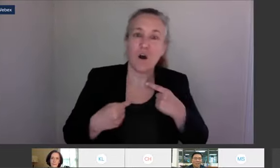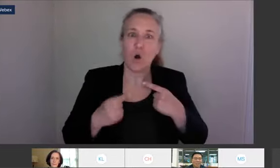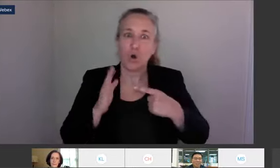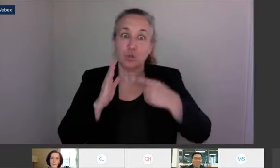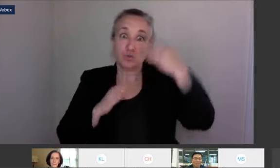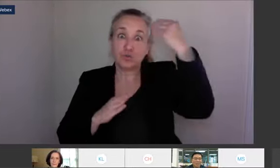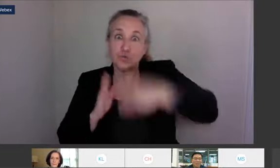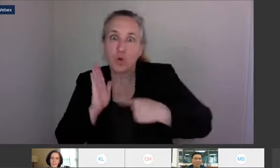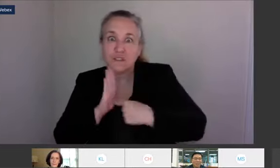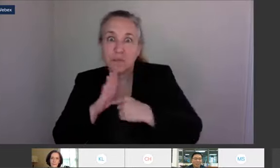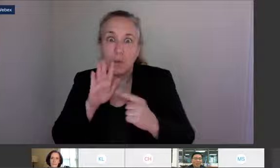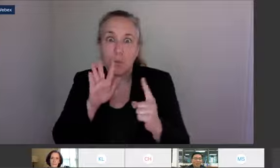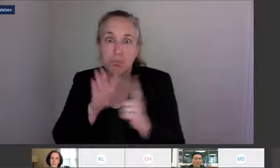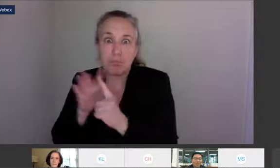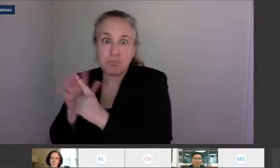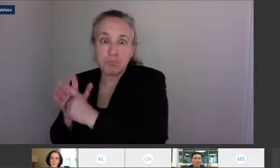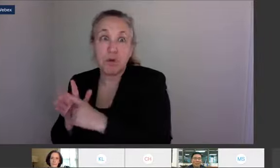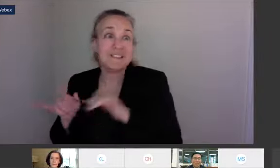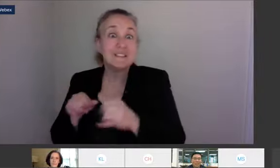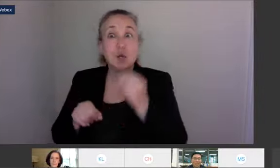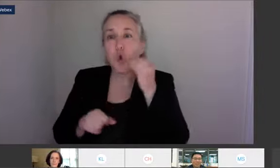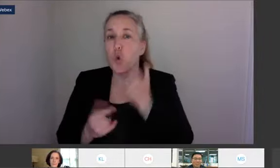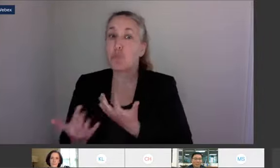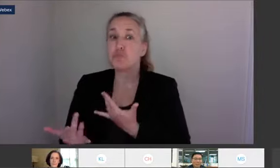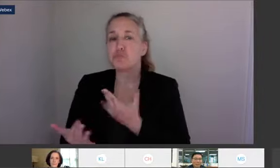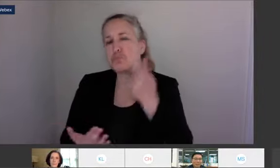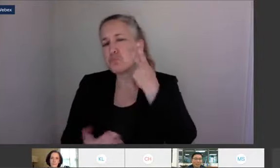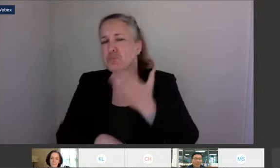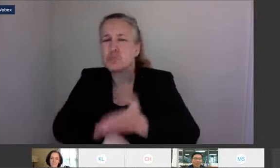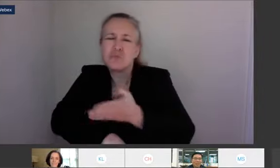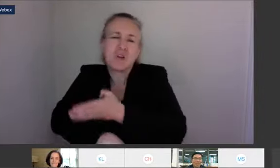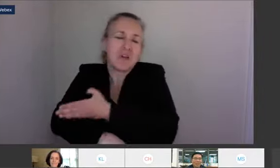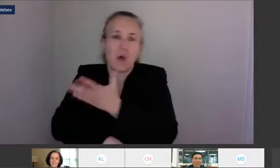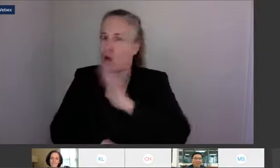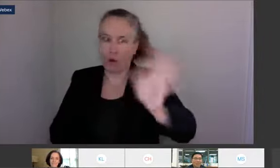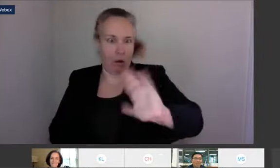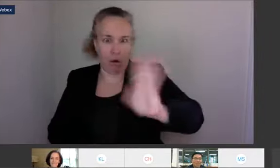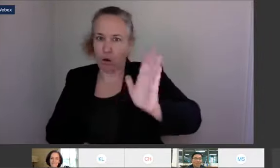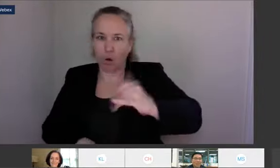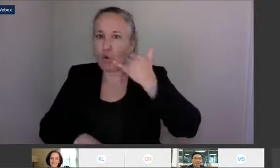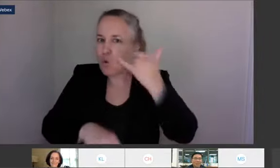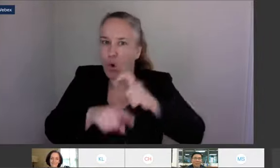things get better call 9-1-1 right away our hospitals are well-equipped to care